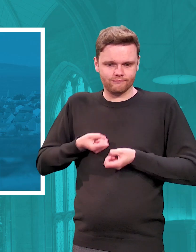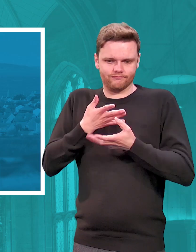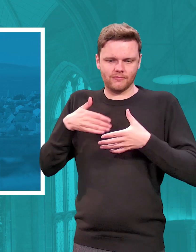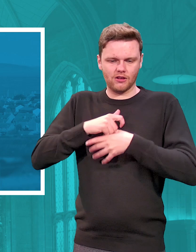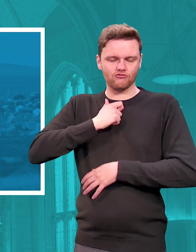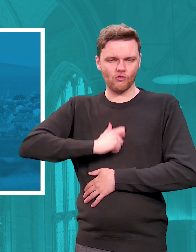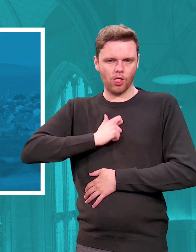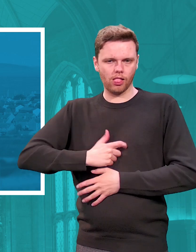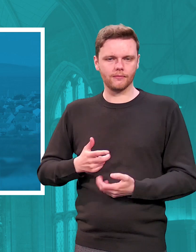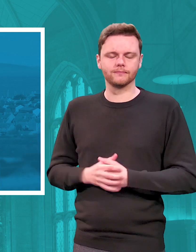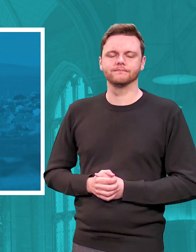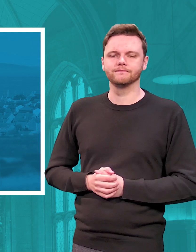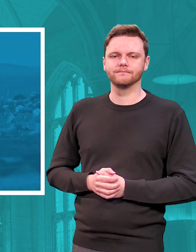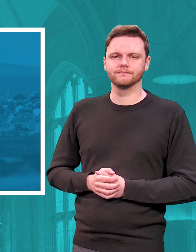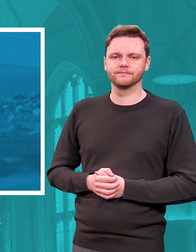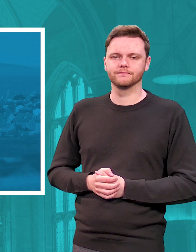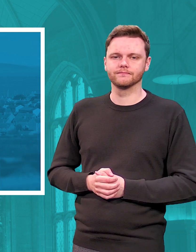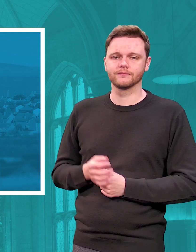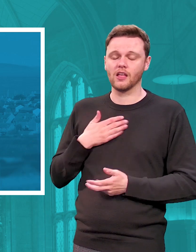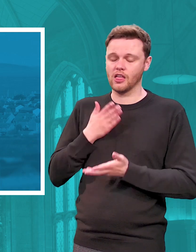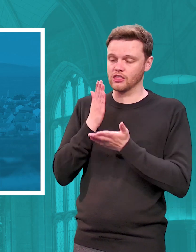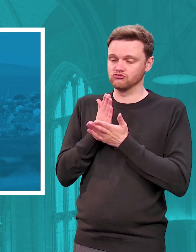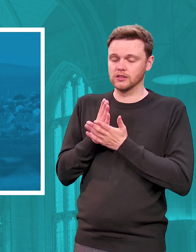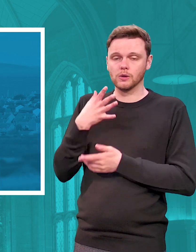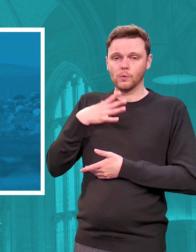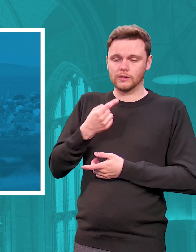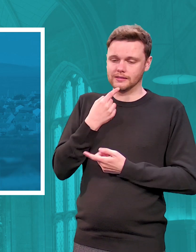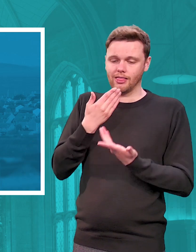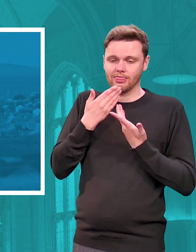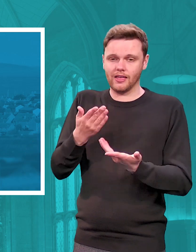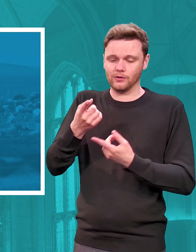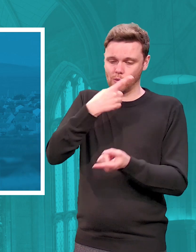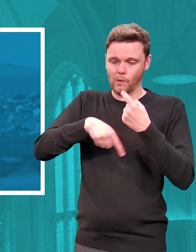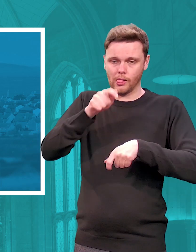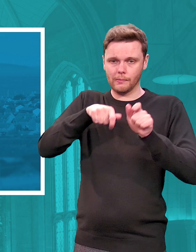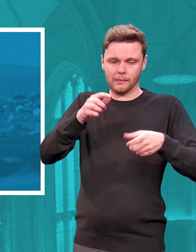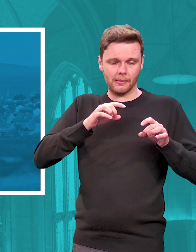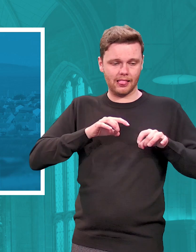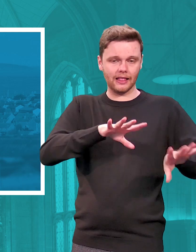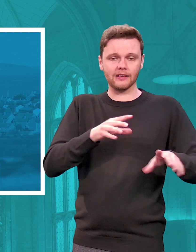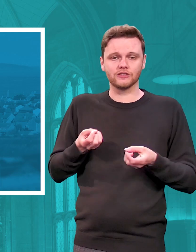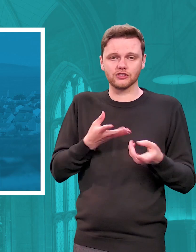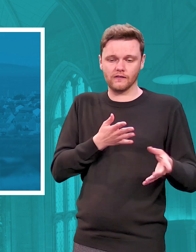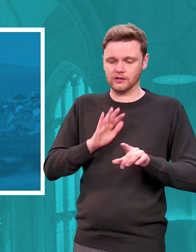The Trustees would like to record their thanks to all those who have left the service of the schemes during the year.